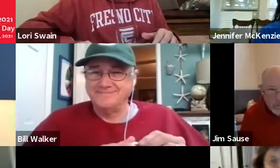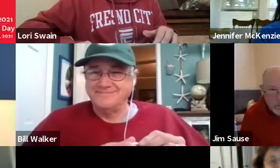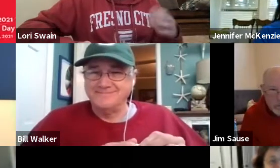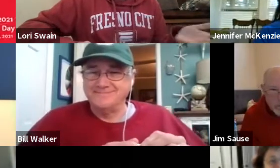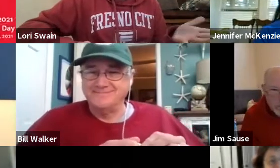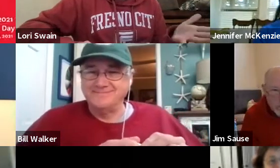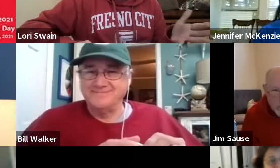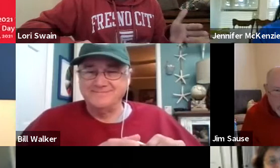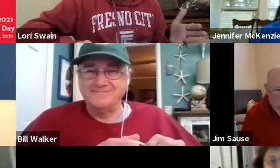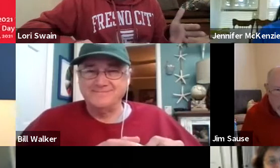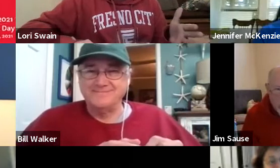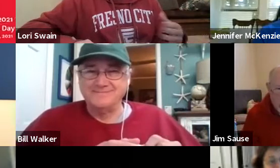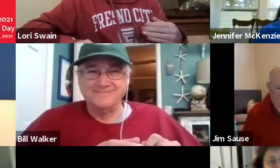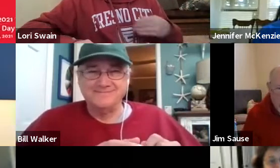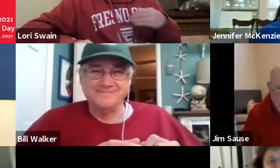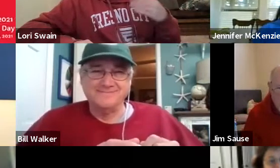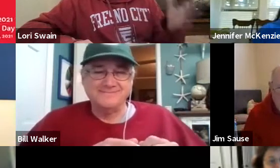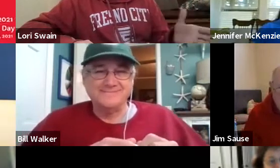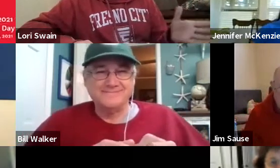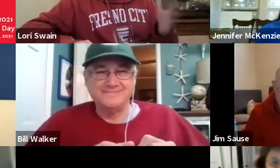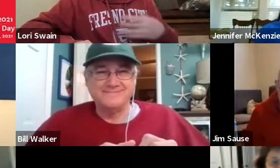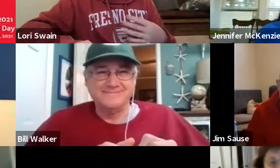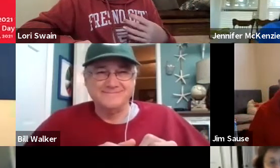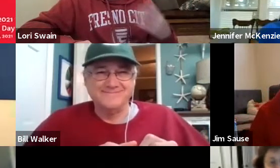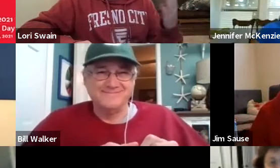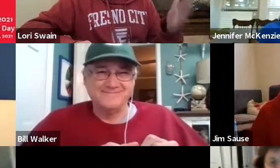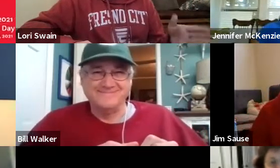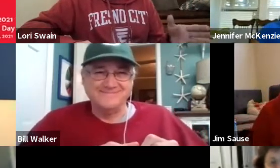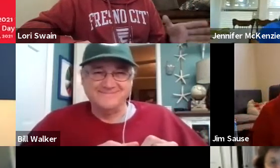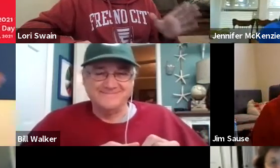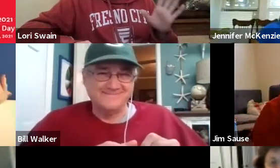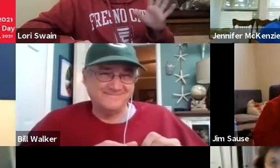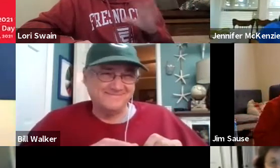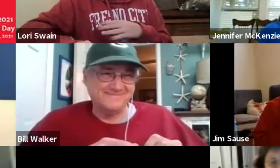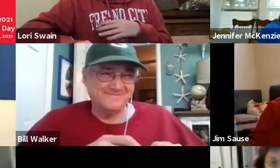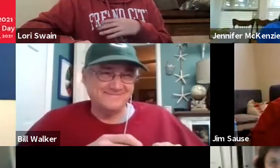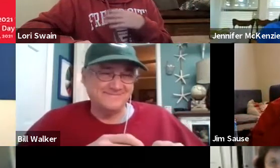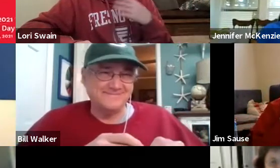do is I facilitate monthly meetings, which include faculty and counselors, administrative aides, our Dean's, our